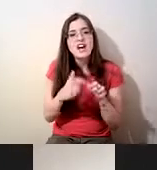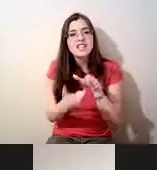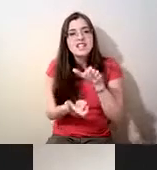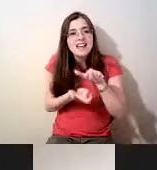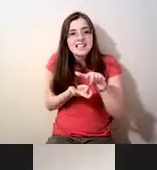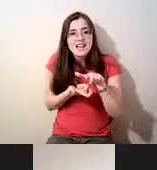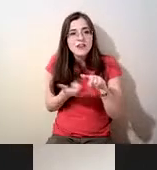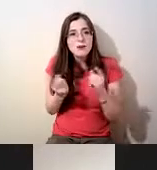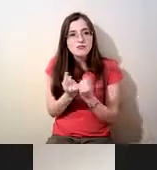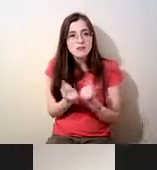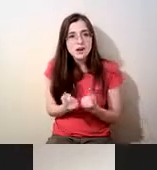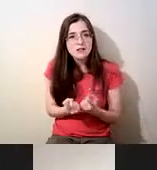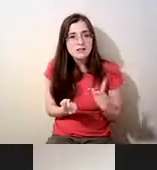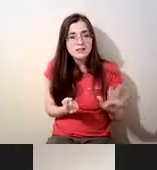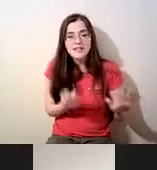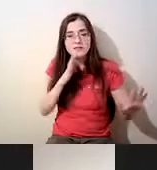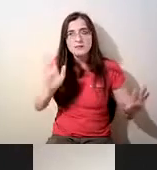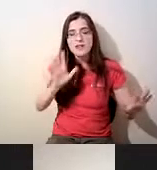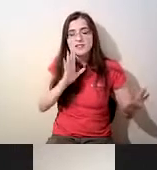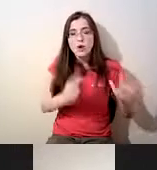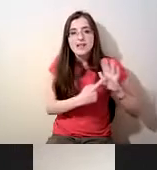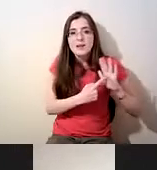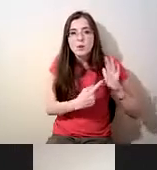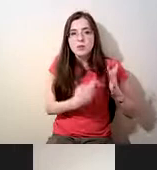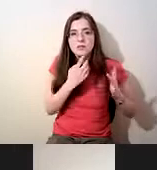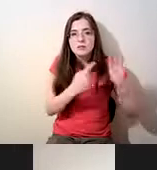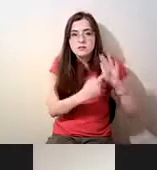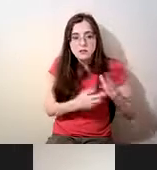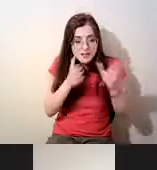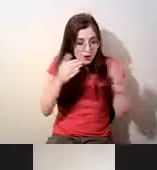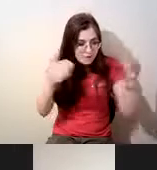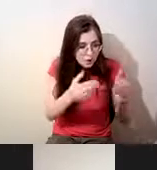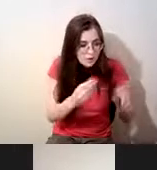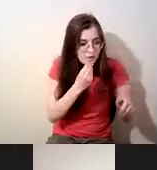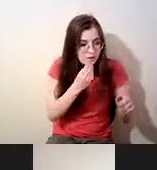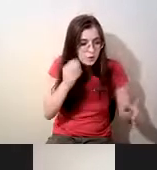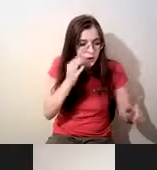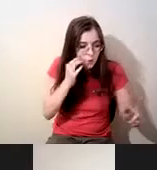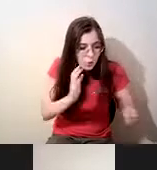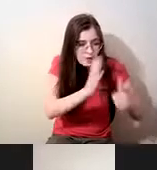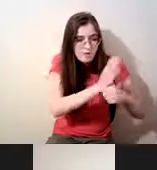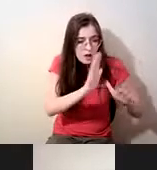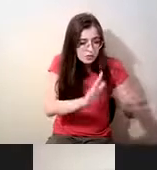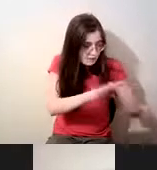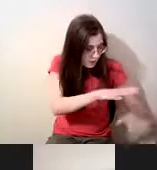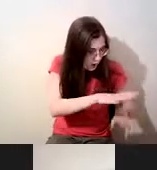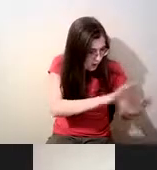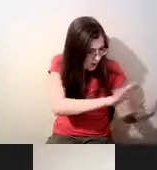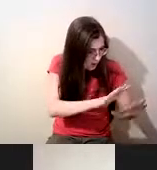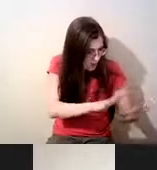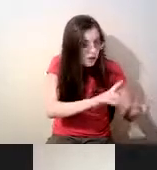non-important priority when you have to have food and water for your family and also access to um